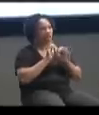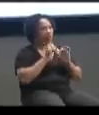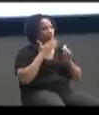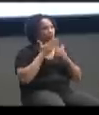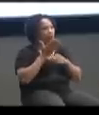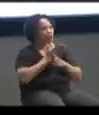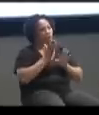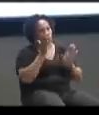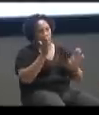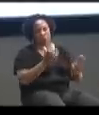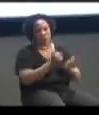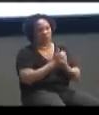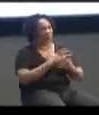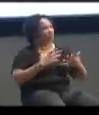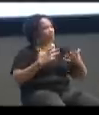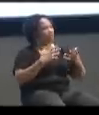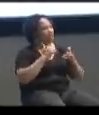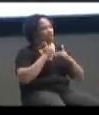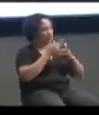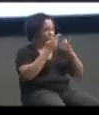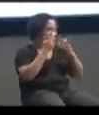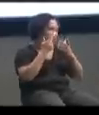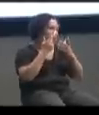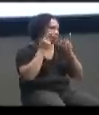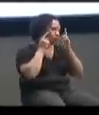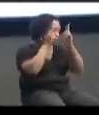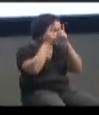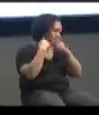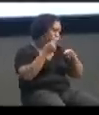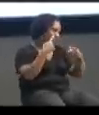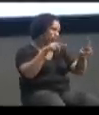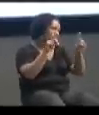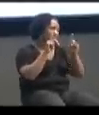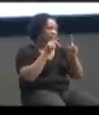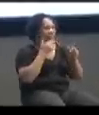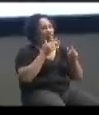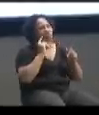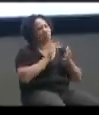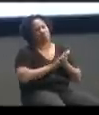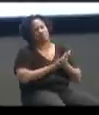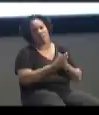GREAT PARTNER IN HELPING TO ACHIEVE THESE GOALS. SO, THANK YOU VERY MUCH FOR THE KIND INTRODUCTION.